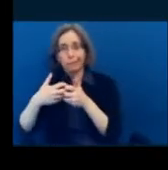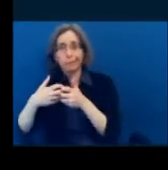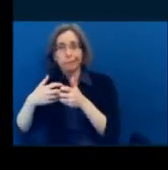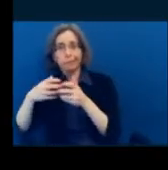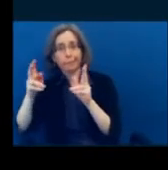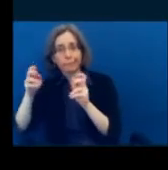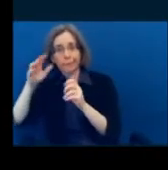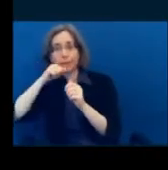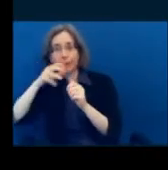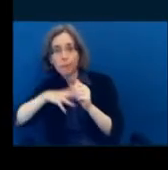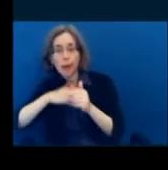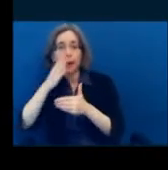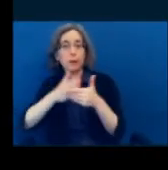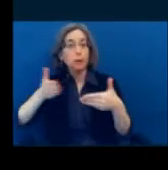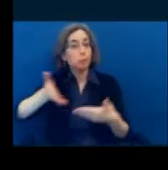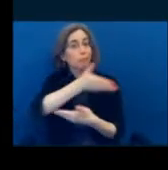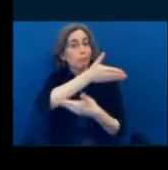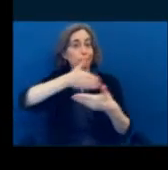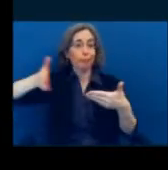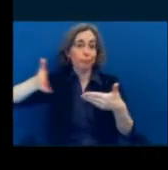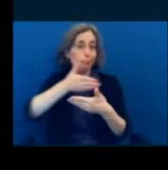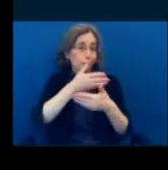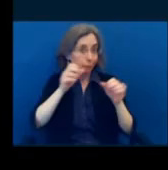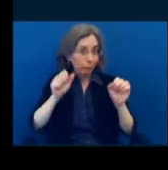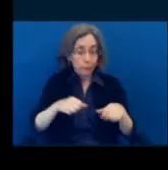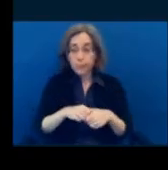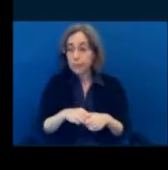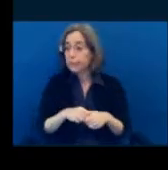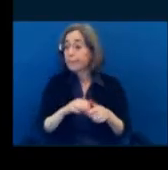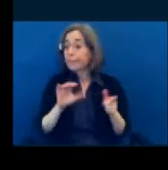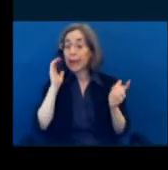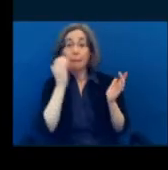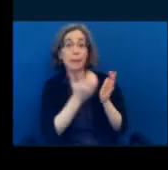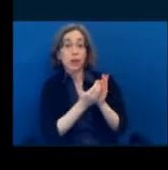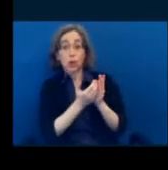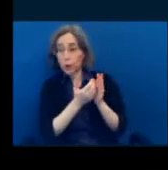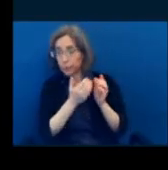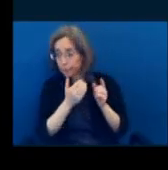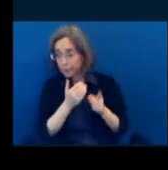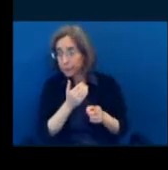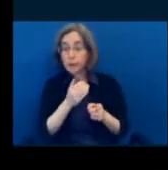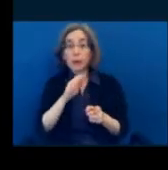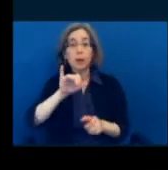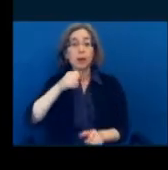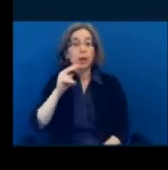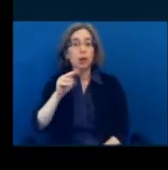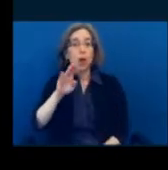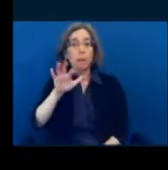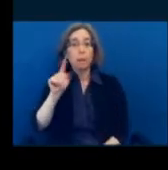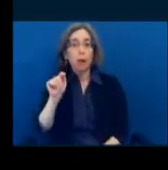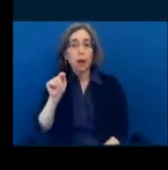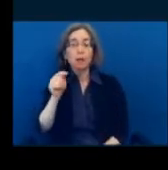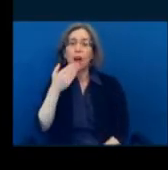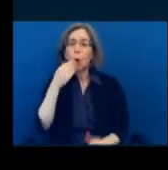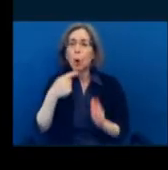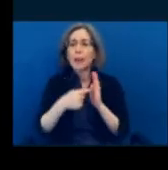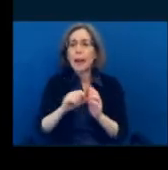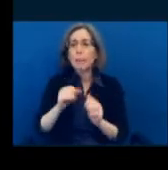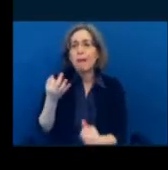INTERSECTS. THIS A AN IMAGE OF JOHN BLUNT, MAN, MIDLIFE AND HOW 1 DEFINED GENDENER 1973.